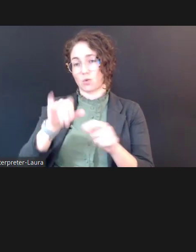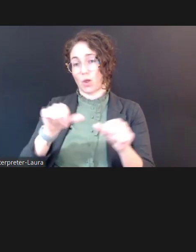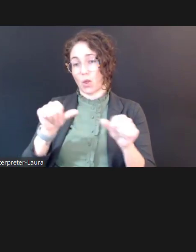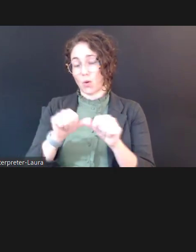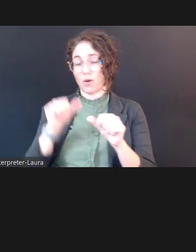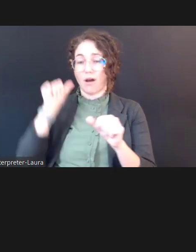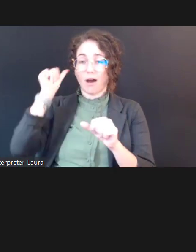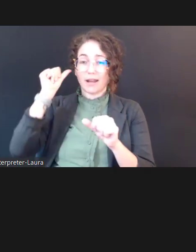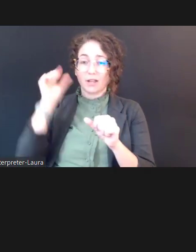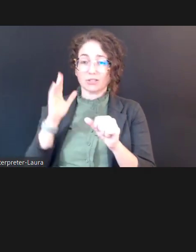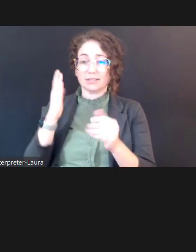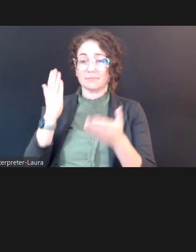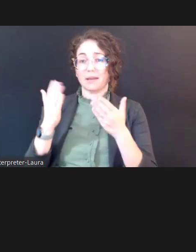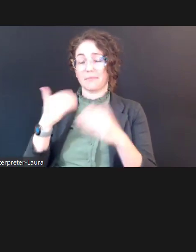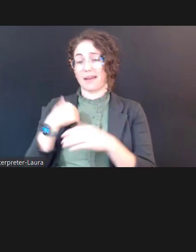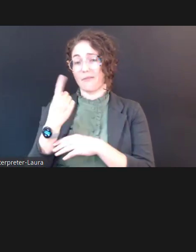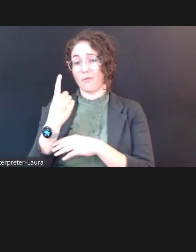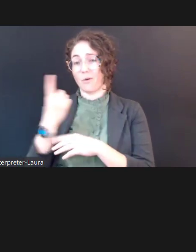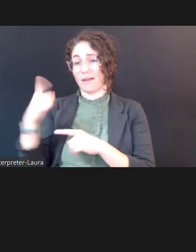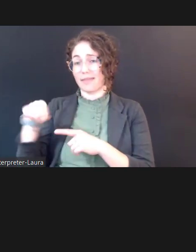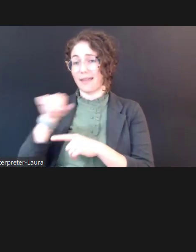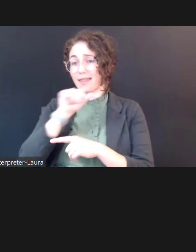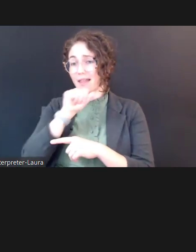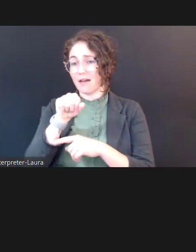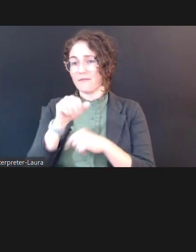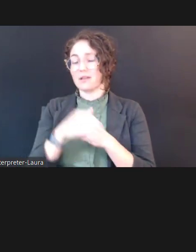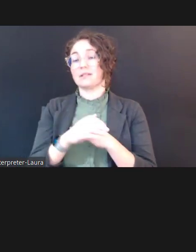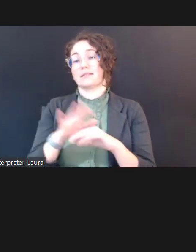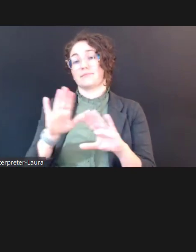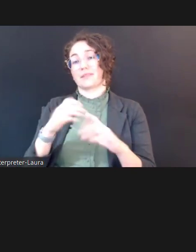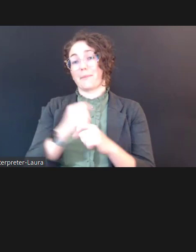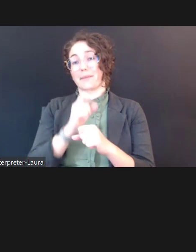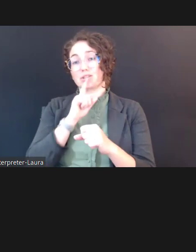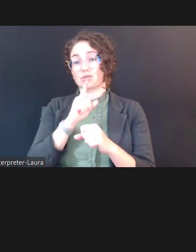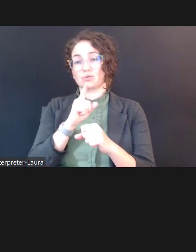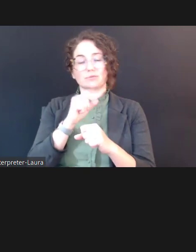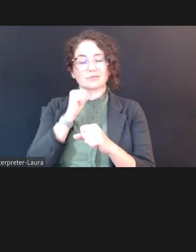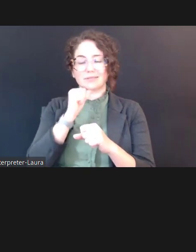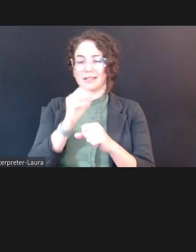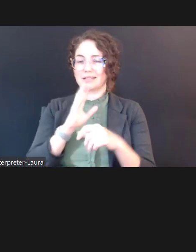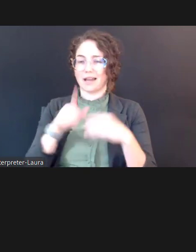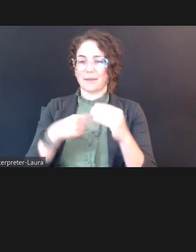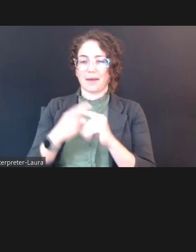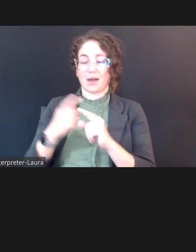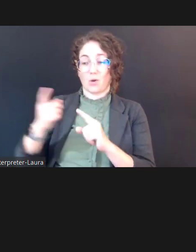Now, make sure we're not talking about what they love for them as